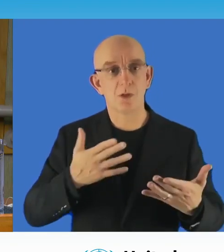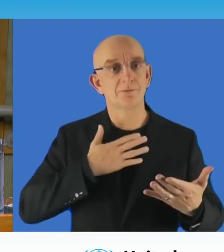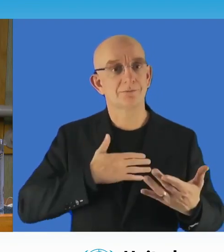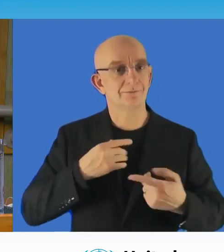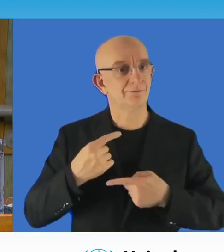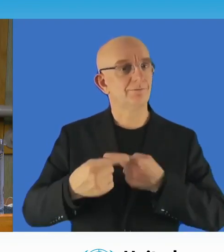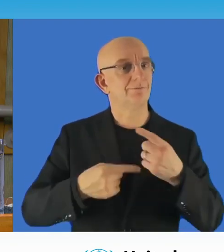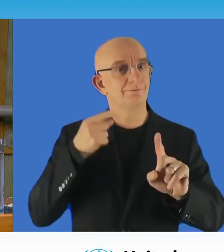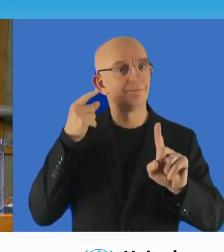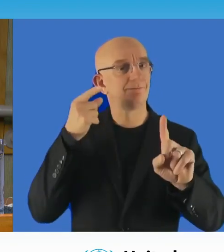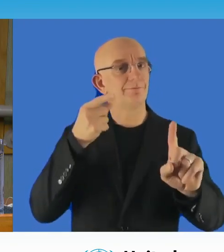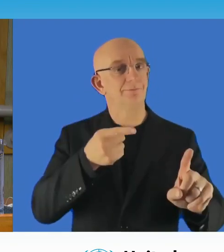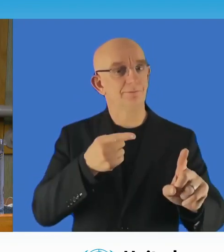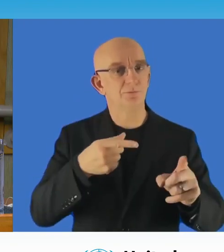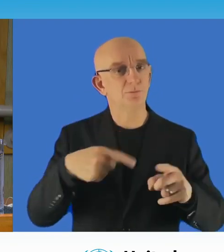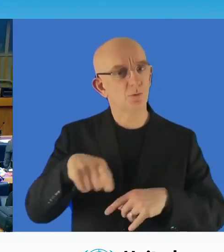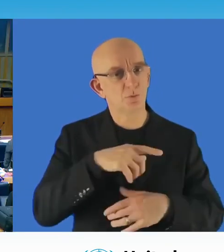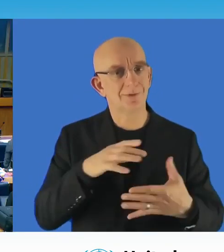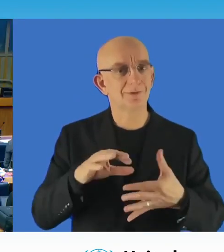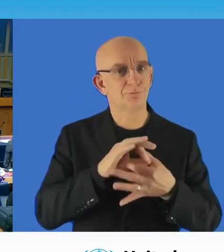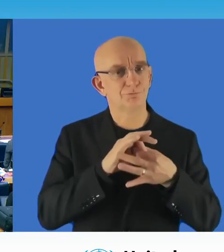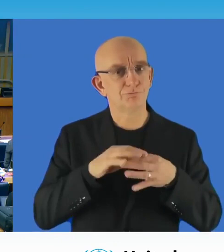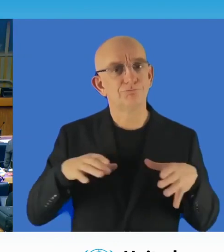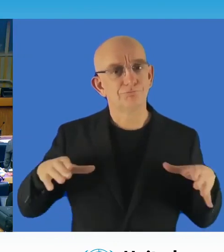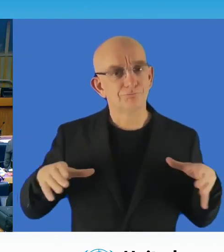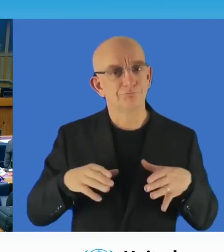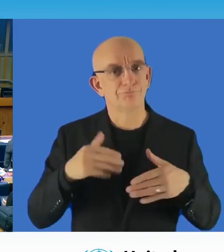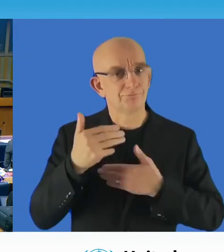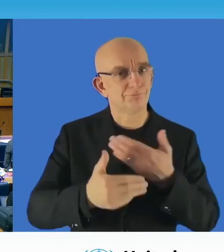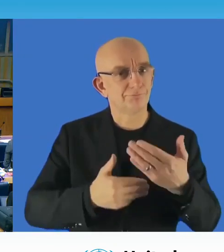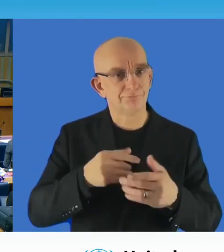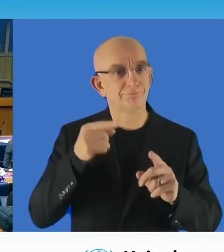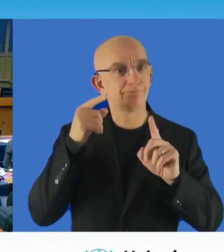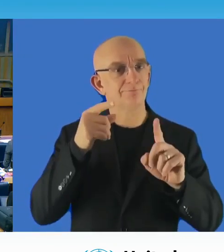forward with the result to make that tangible difference in our respective societies thank